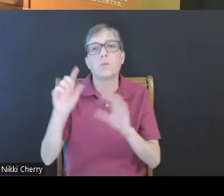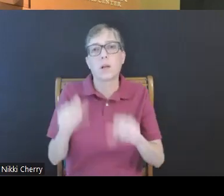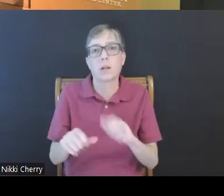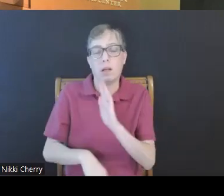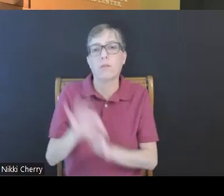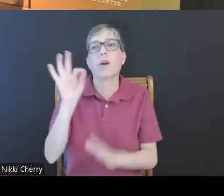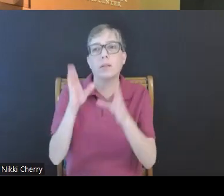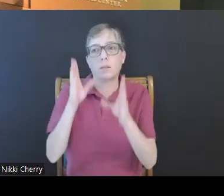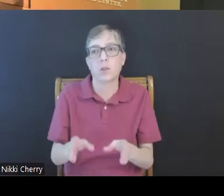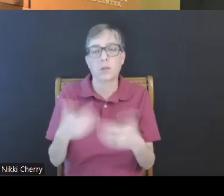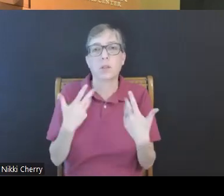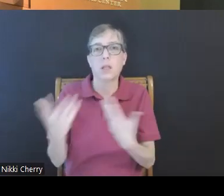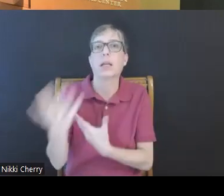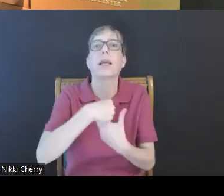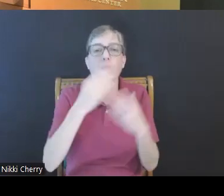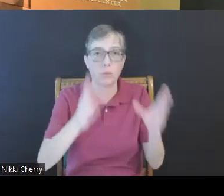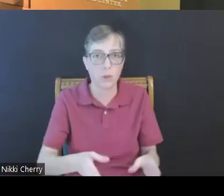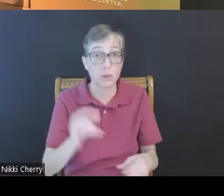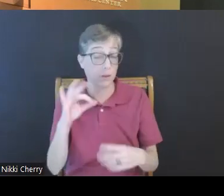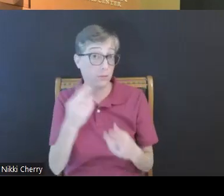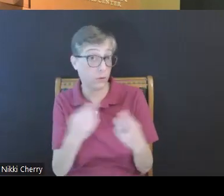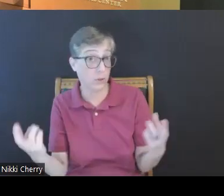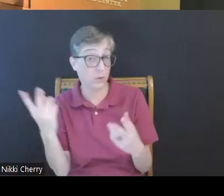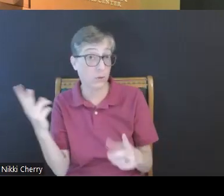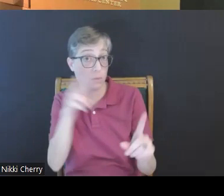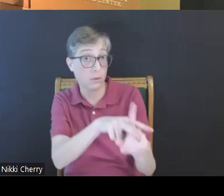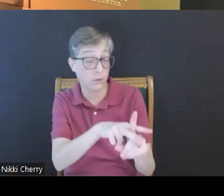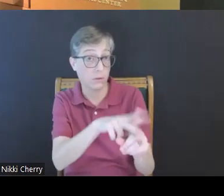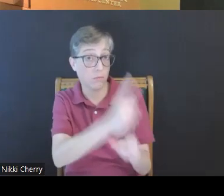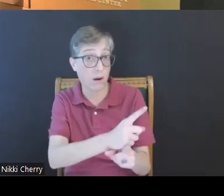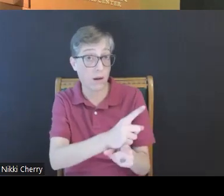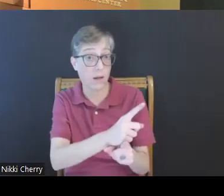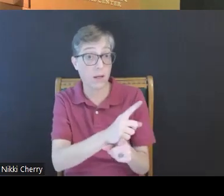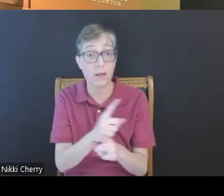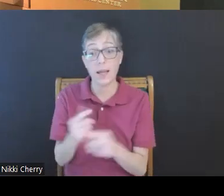engage a person and if you resource it right and if you put somebody behind that team who can help